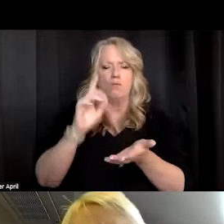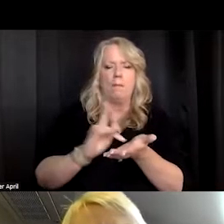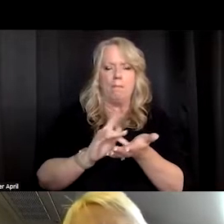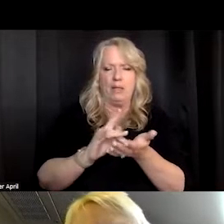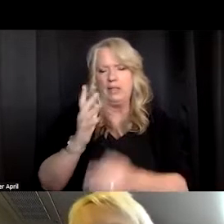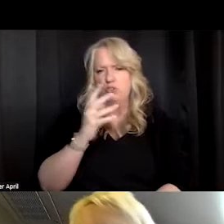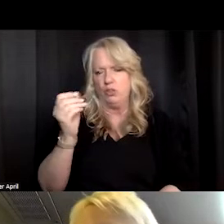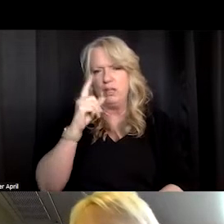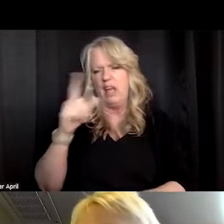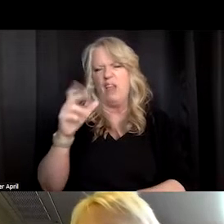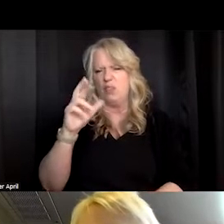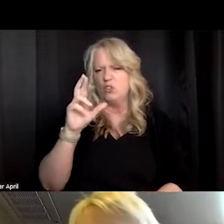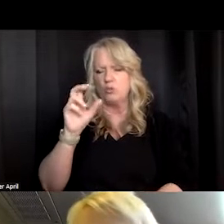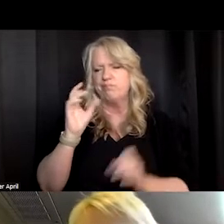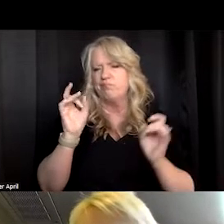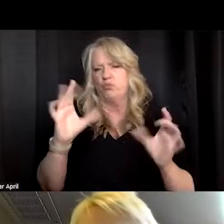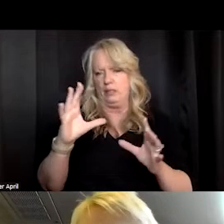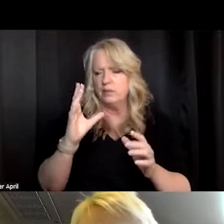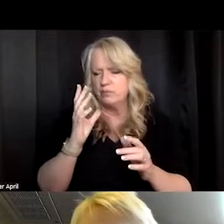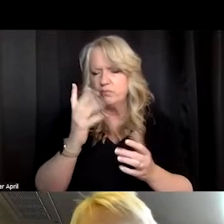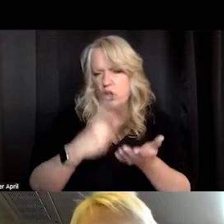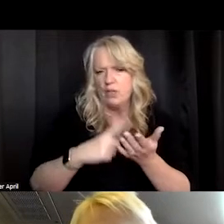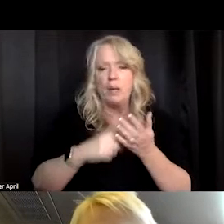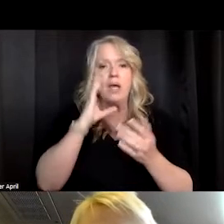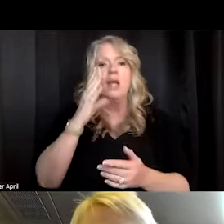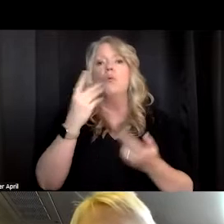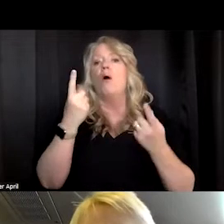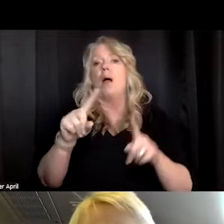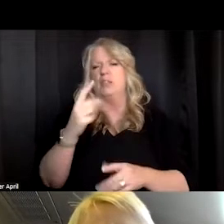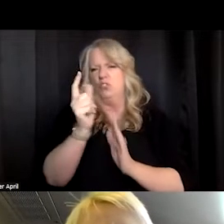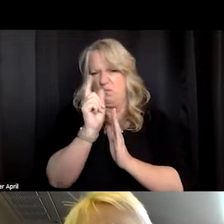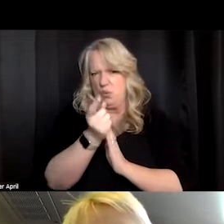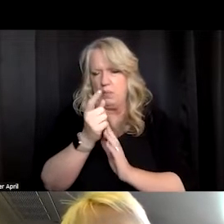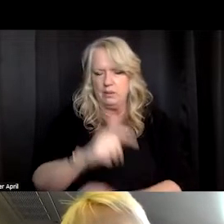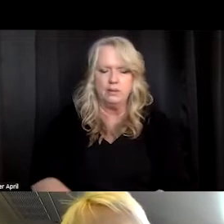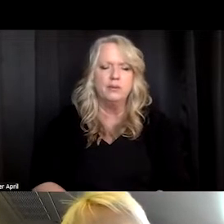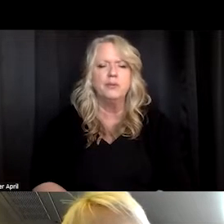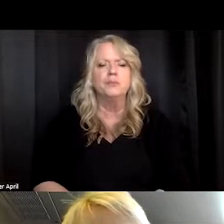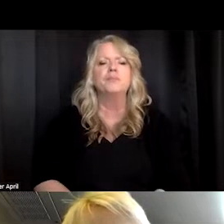UNIVERSITY WHO ARE GOING TO LEAD US THROUGH A CONVERSATION AROUND THE ROLE OF MEDICATION AND CRISIS FACILITY CARE.